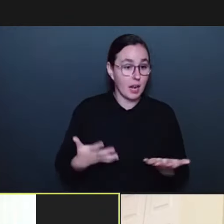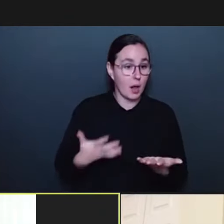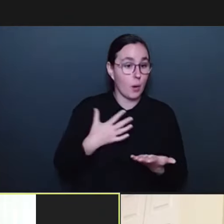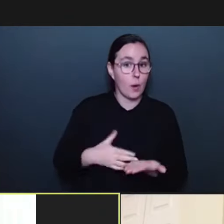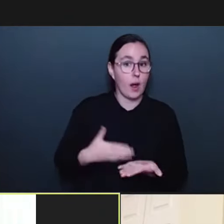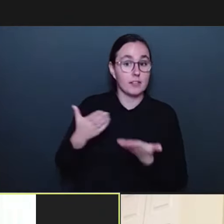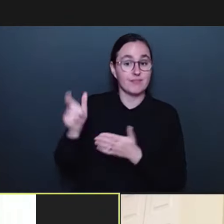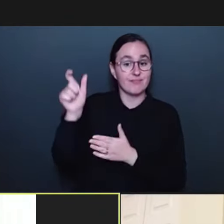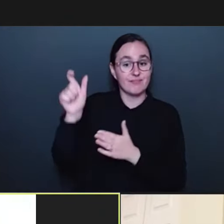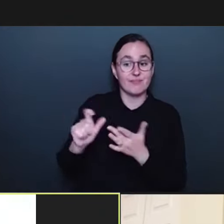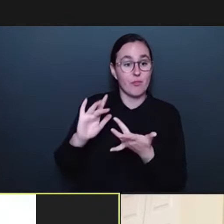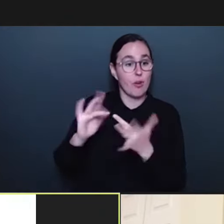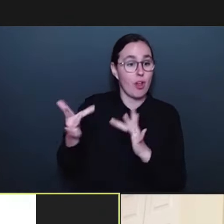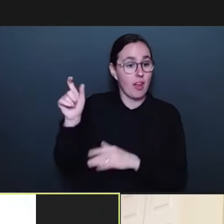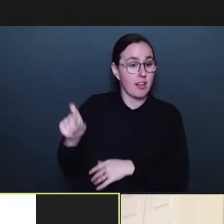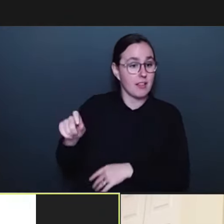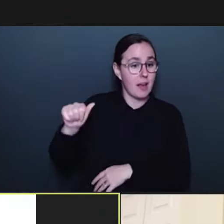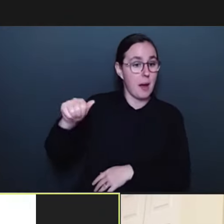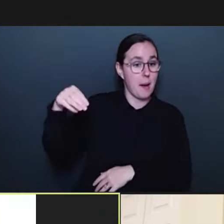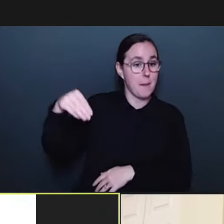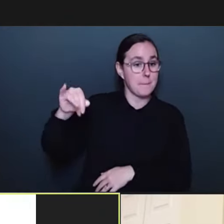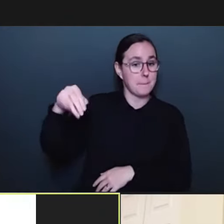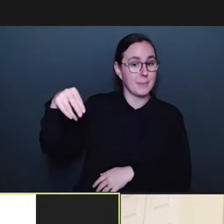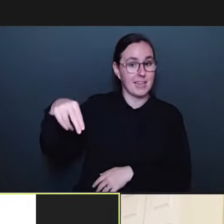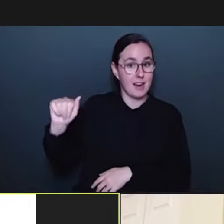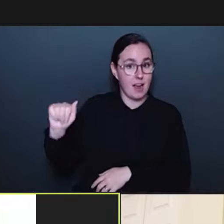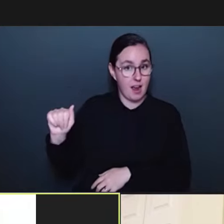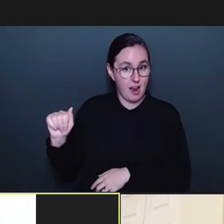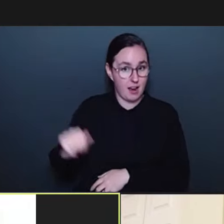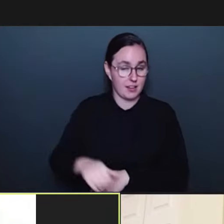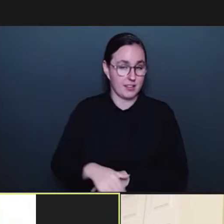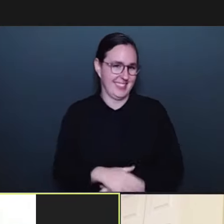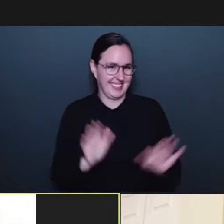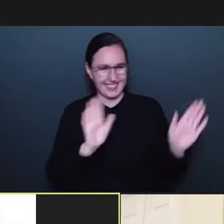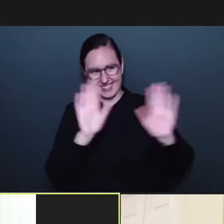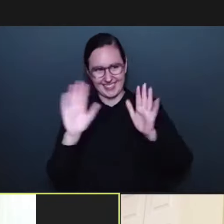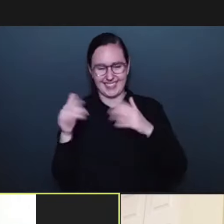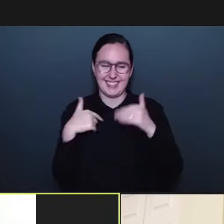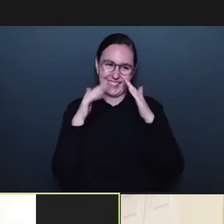Well, hi everyone. I'm very glad to be with you today. I'm sorry not to be in person with you.